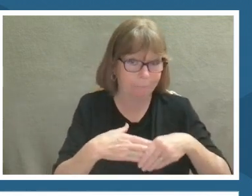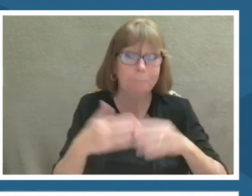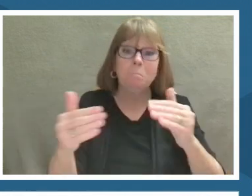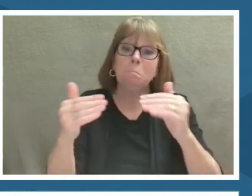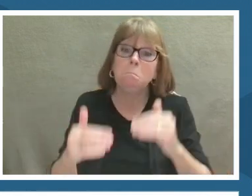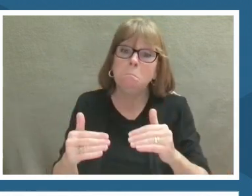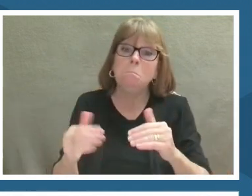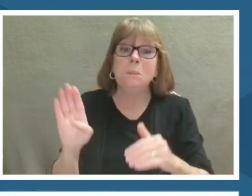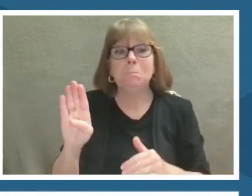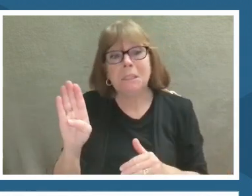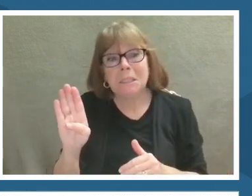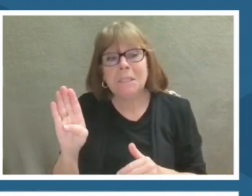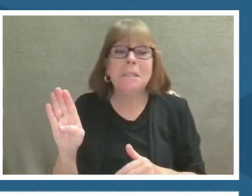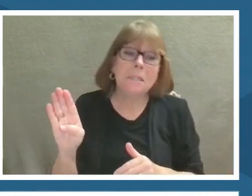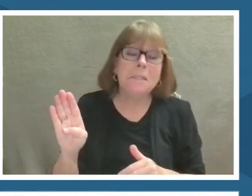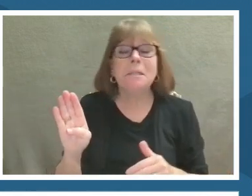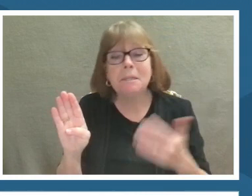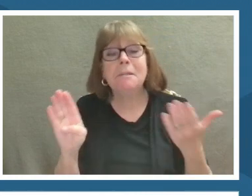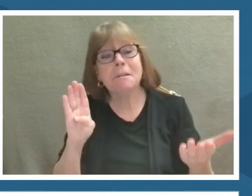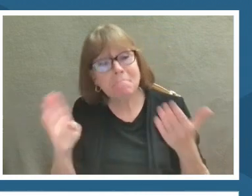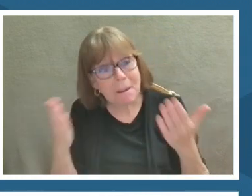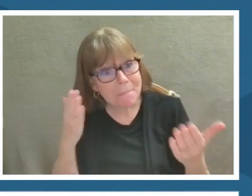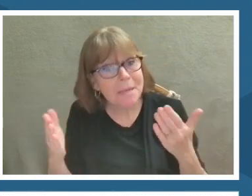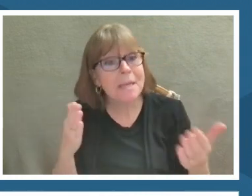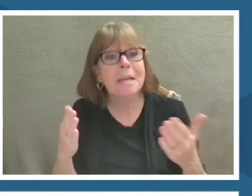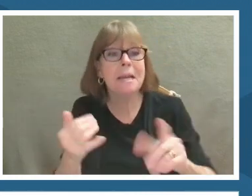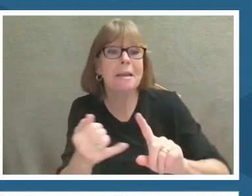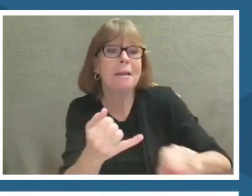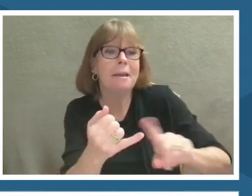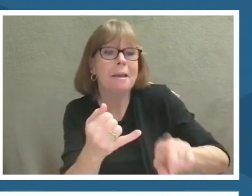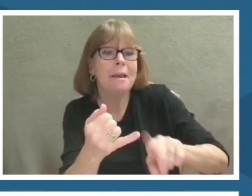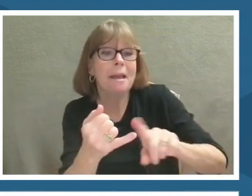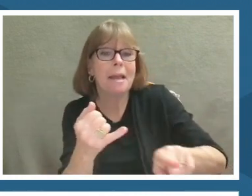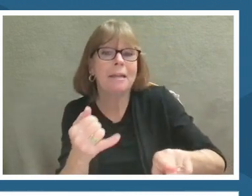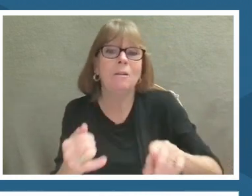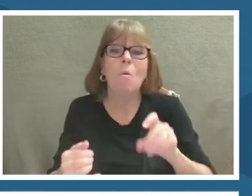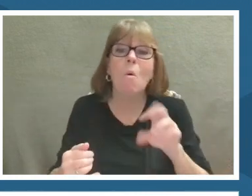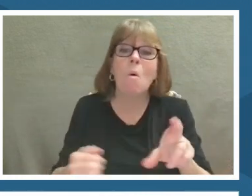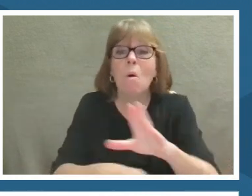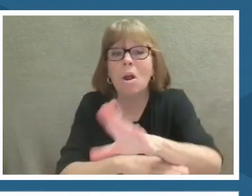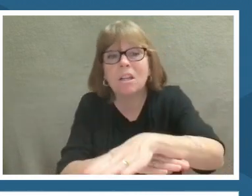of the unit end of the school year maybe